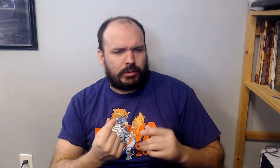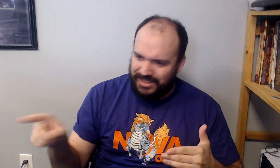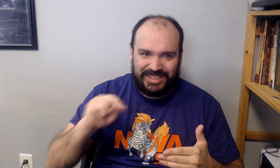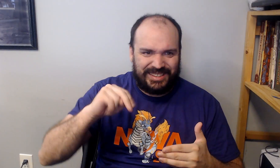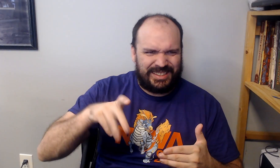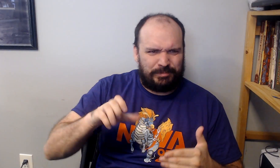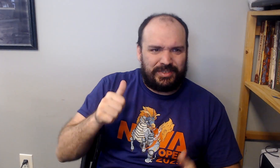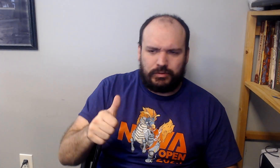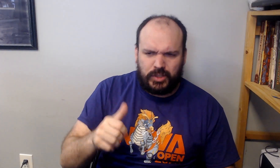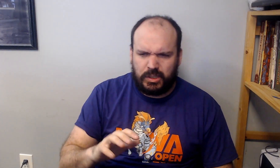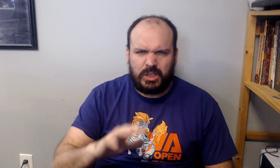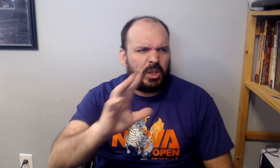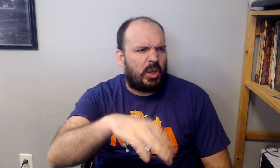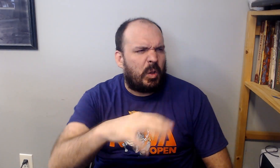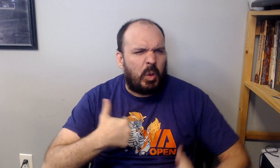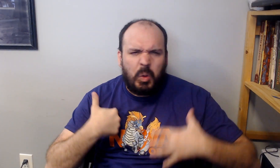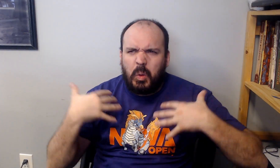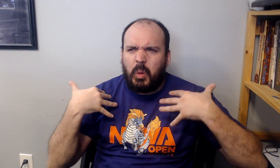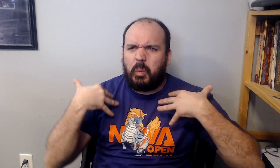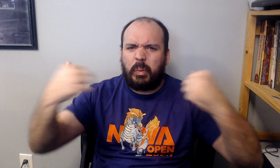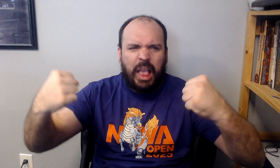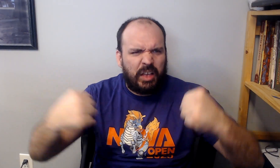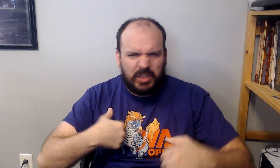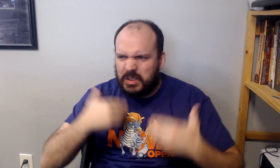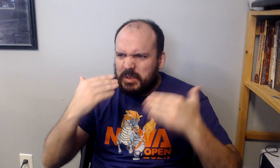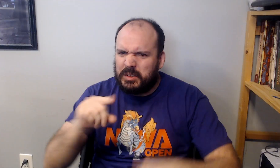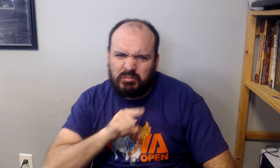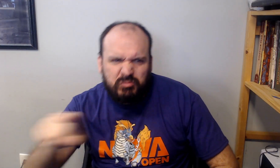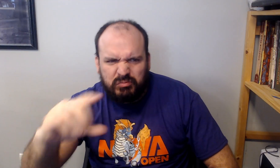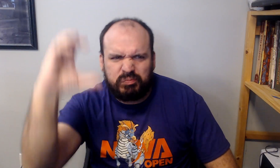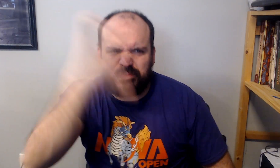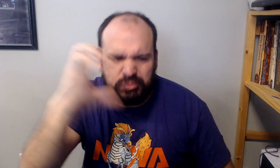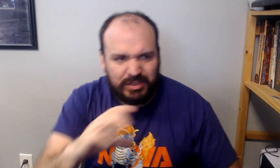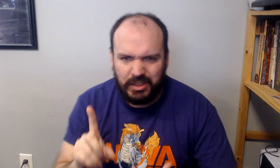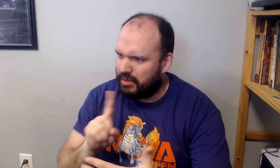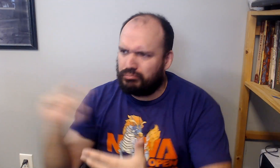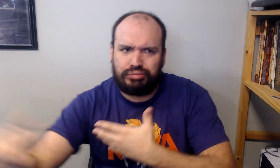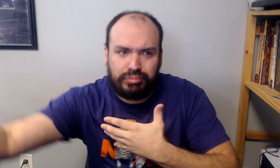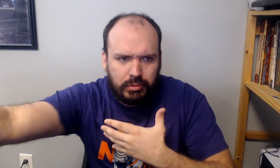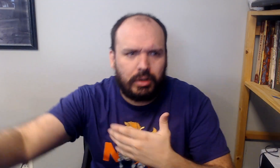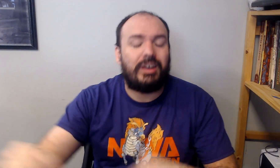What about having a NPC declare that they’re brave, and head deeper in the house to explore.